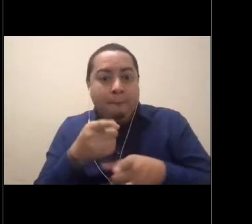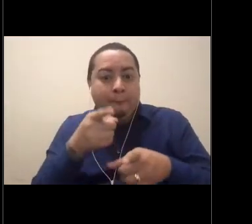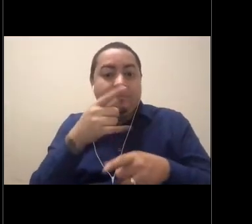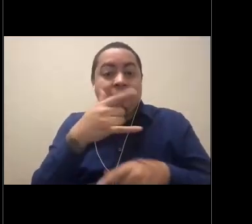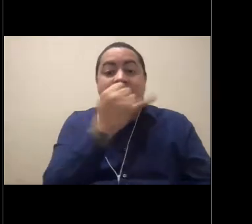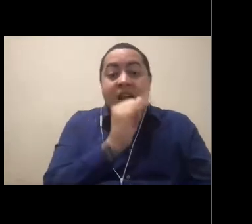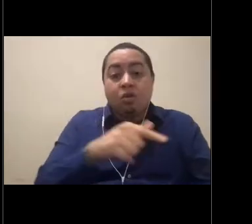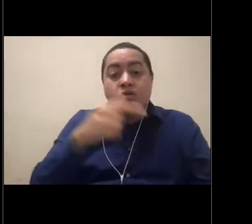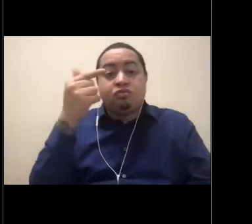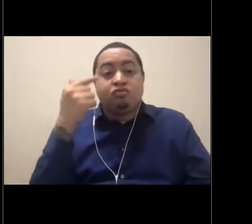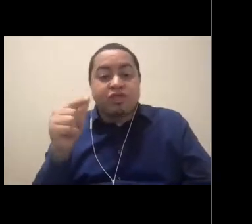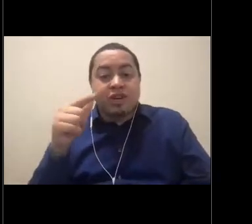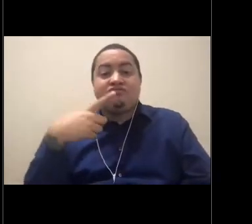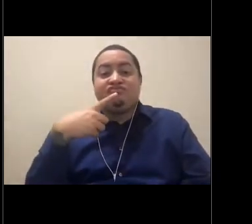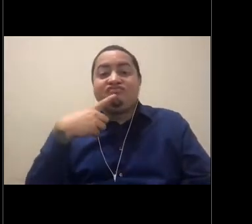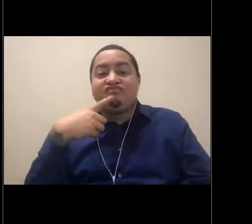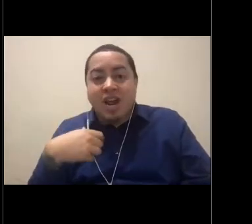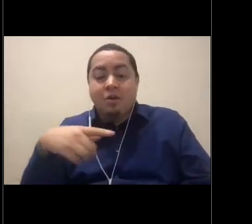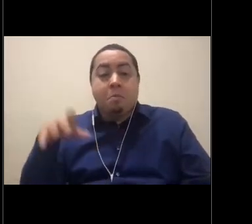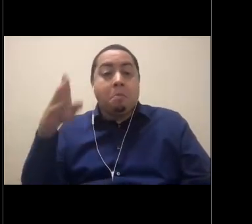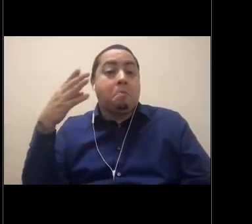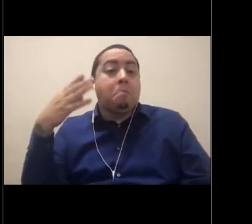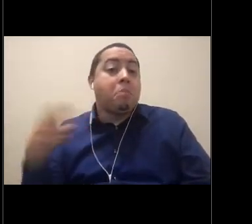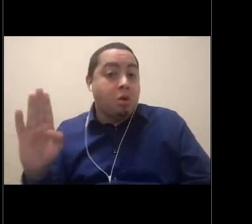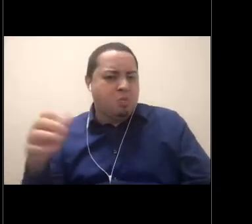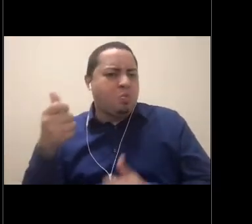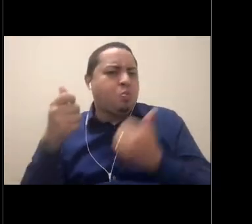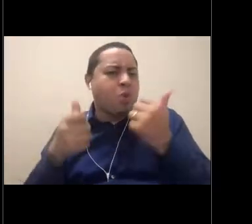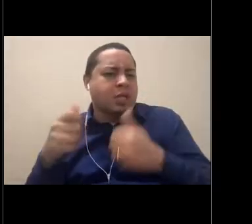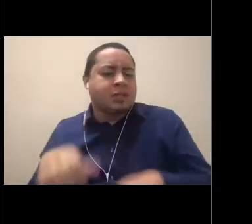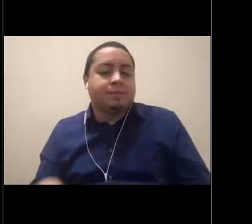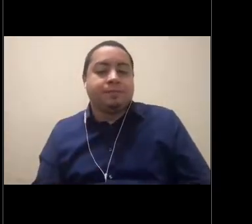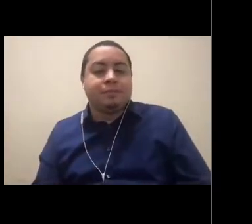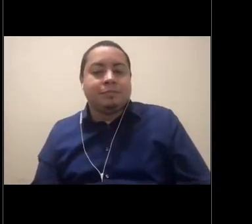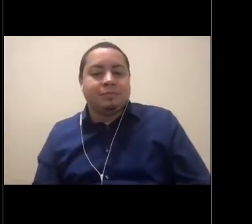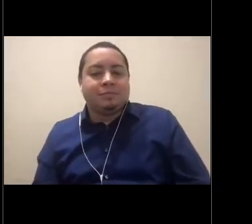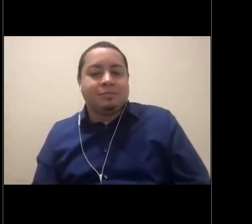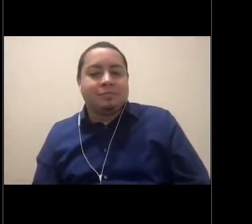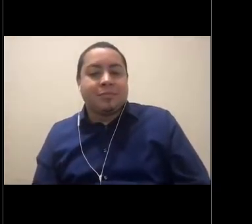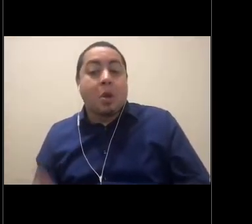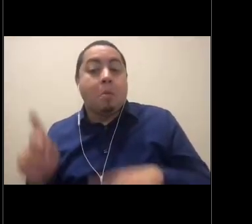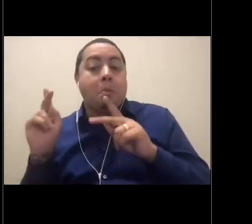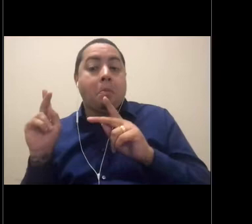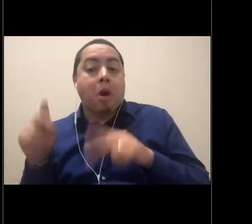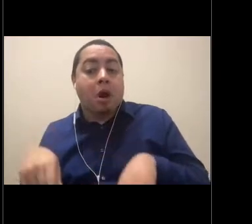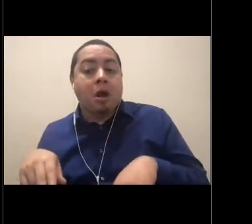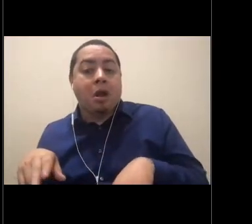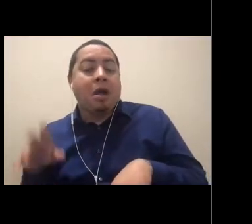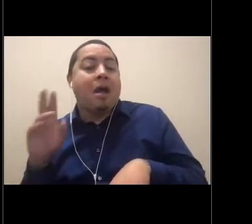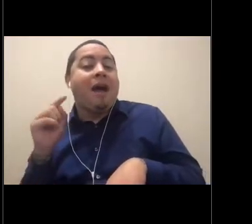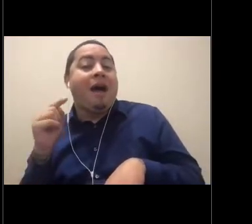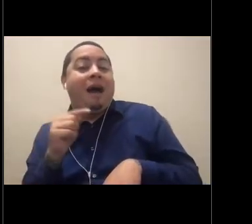Oh, I think you did really well on your explanation, Ellen because I'm getting nothing but red here in the chat box.